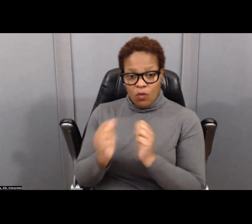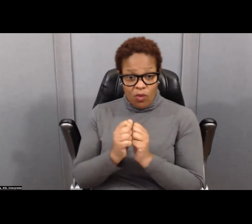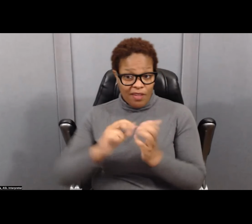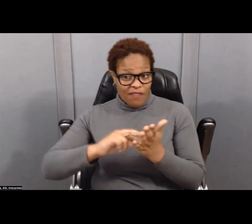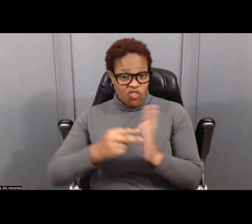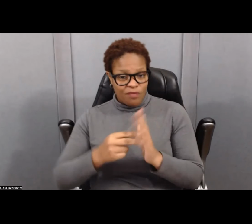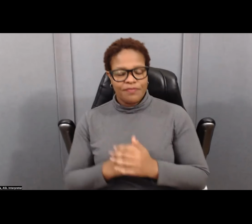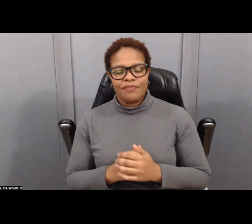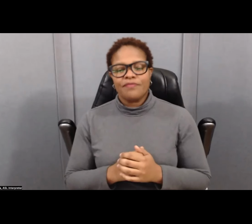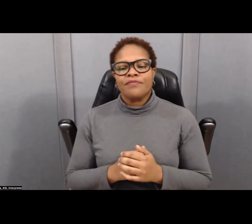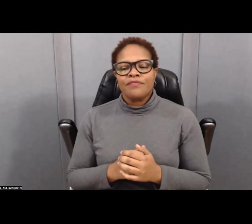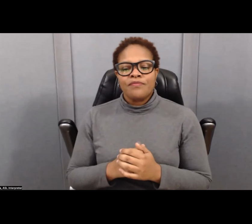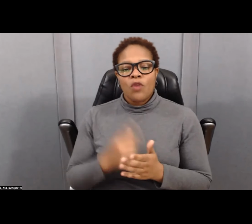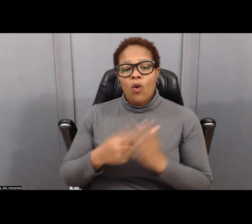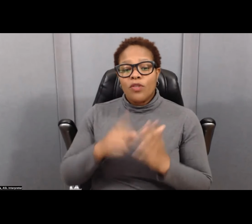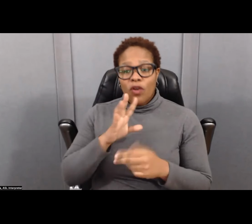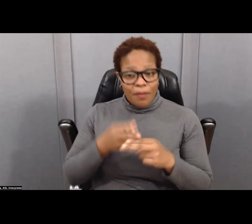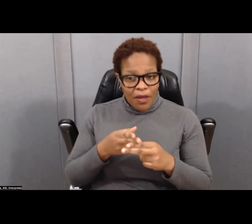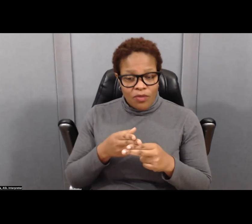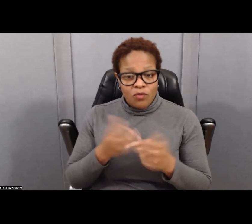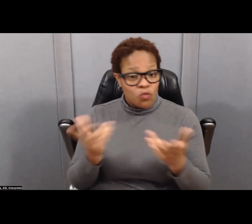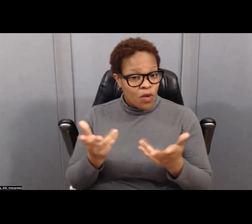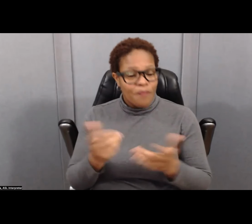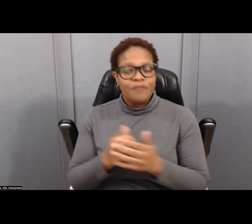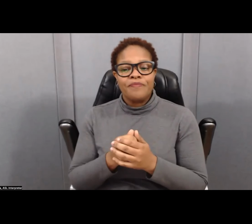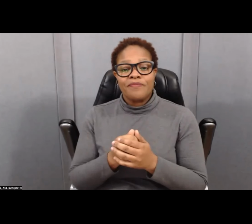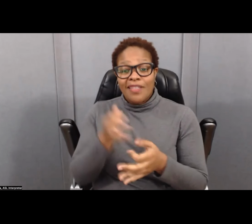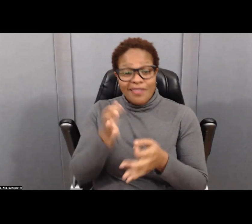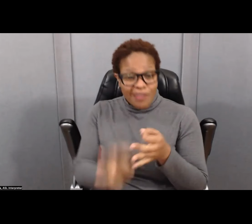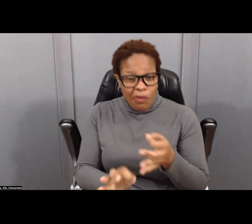So what we're talking about here is simply put, respect,